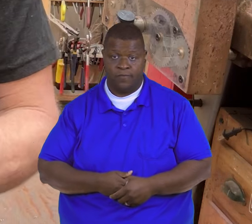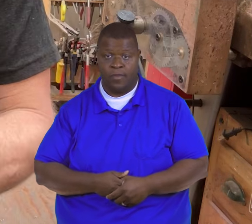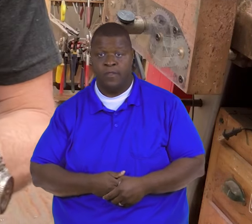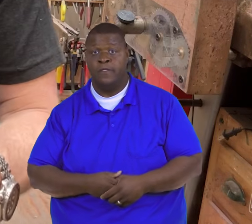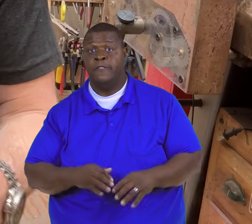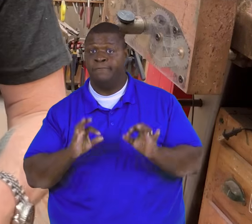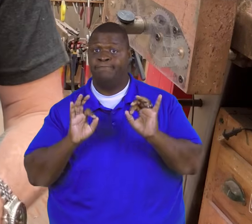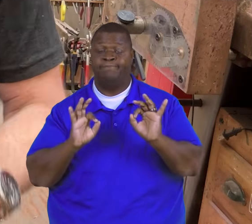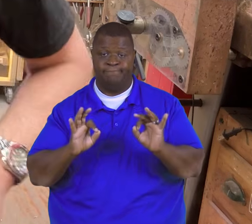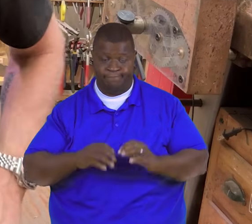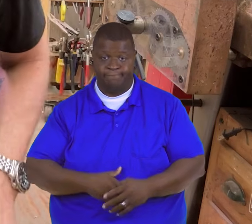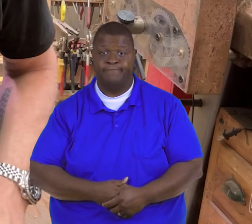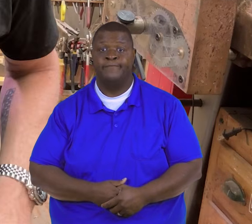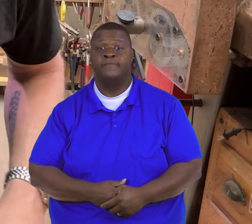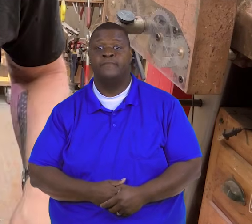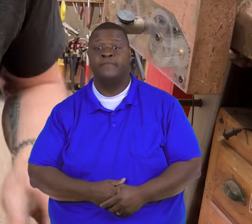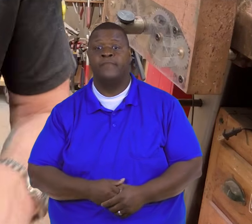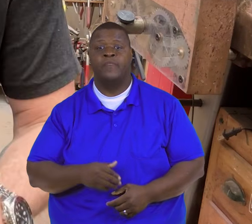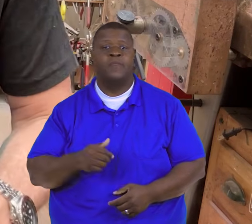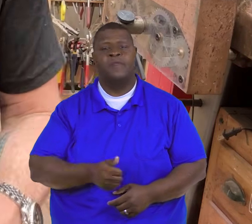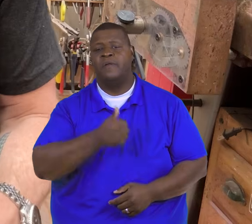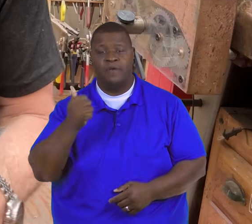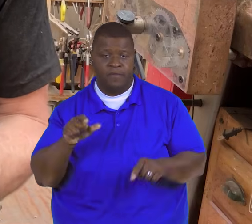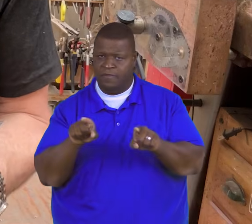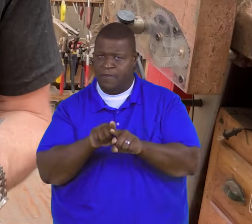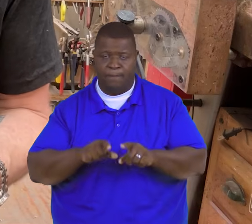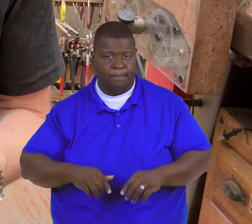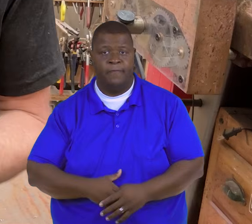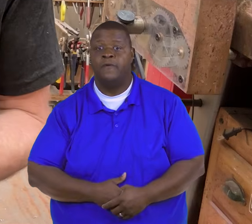I am . I'll do another one here.